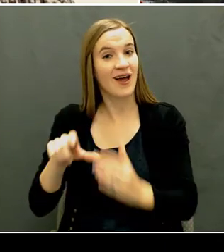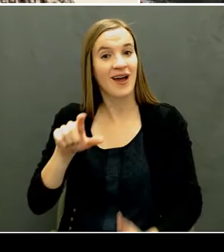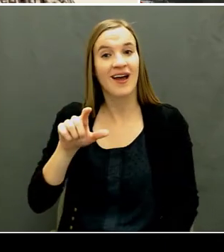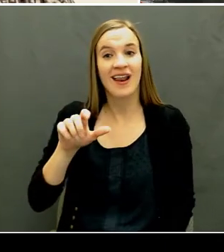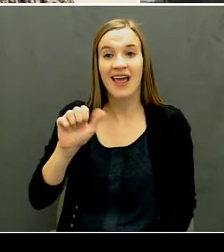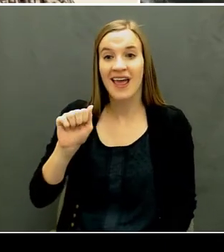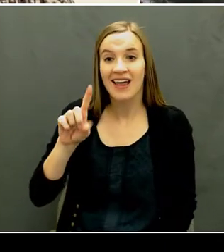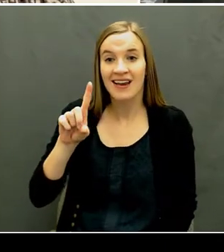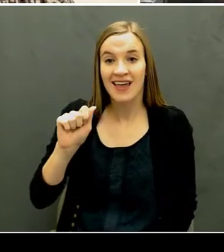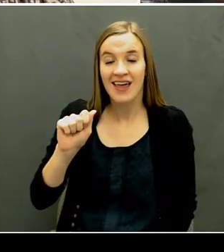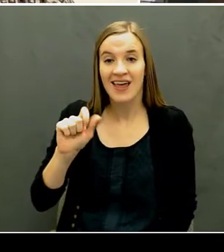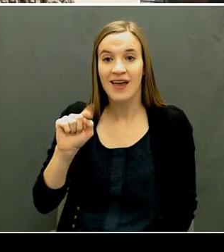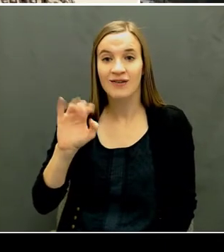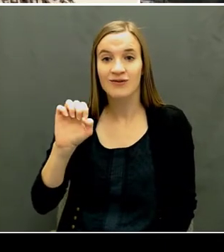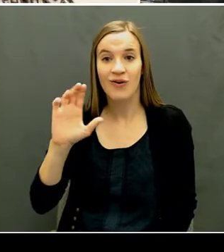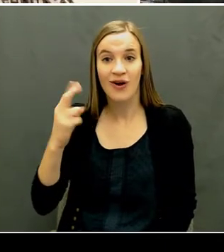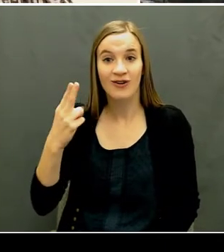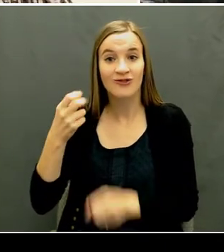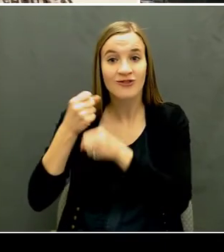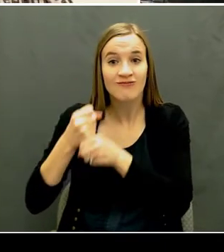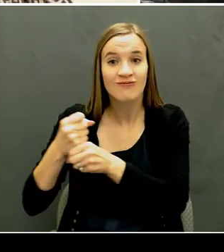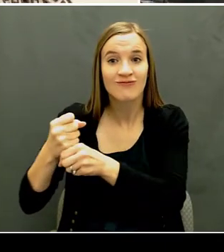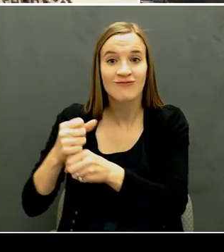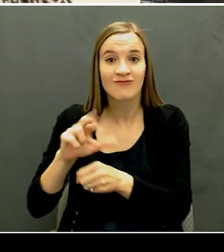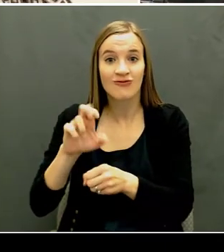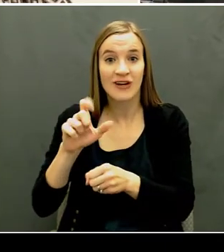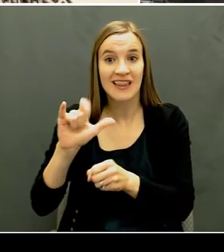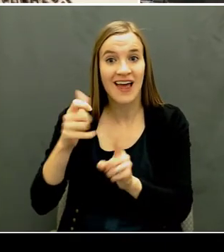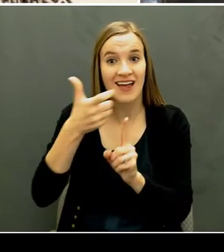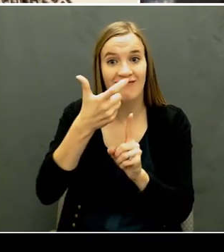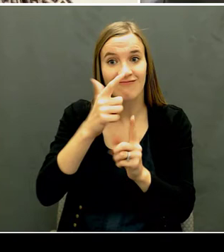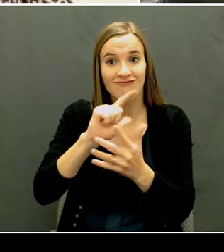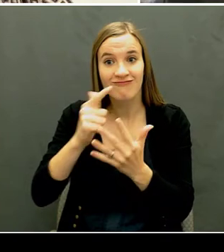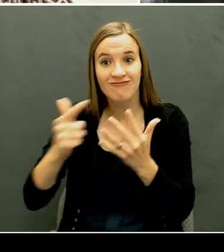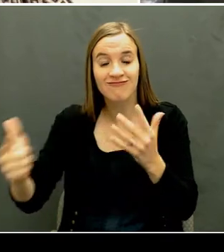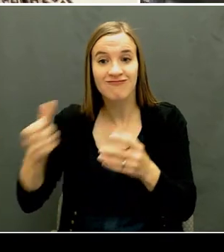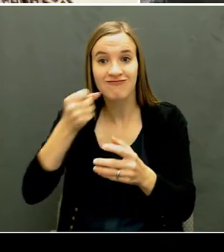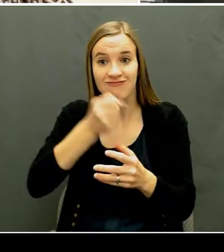Mark Johnson: Yeah, I think, you know, we have, as you said, the process in fact, you got it over